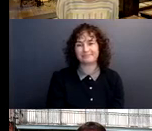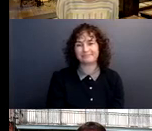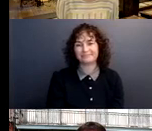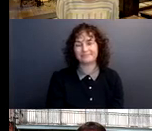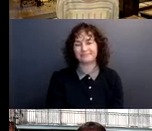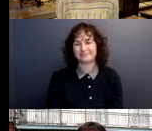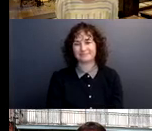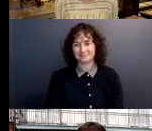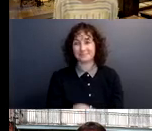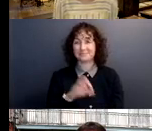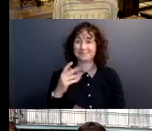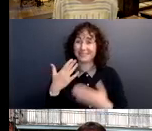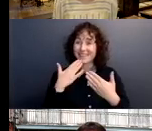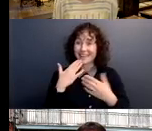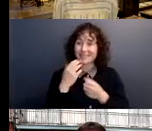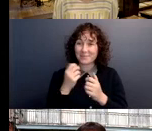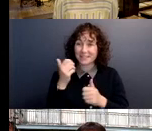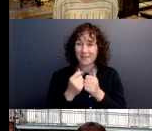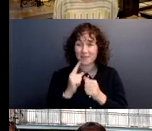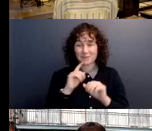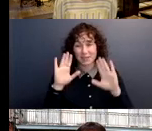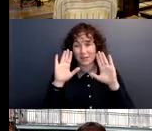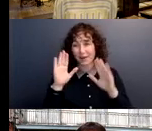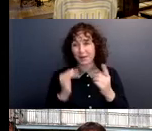Okay. Thank you so much everyone. These were great, great questions.